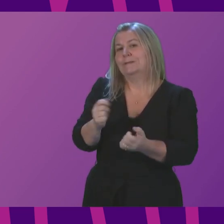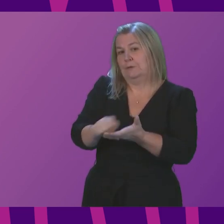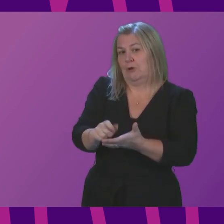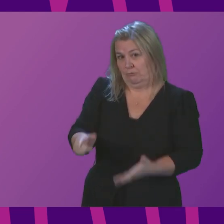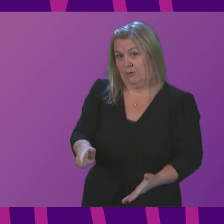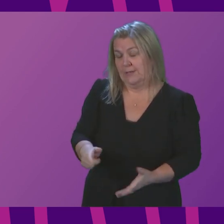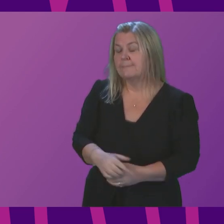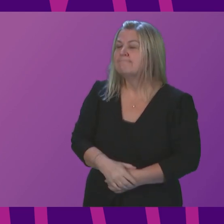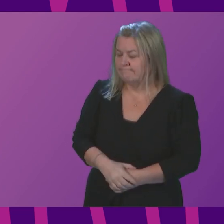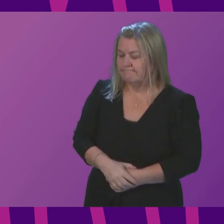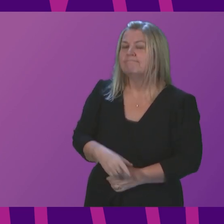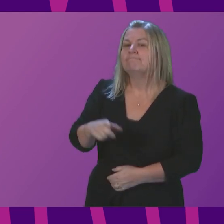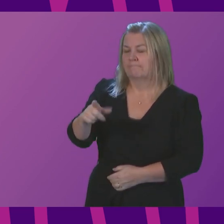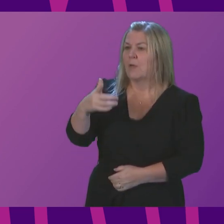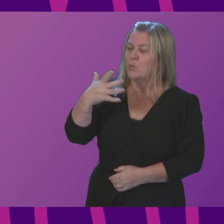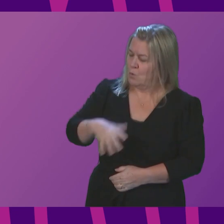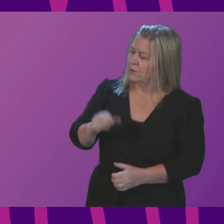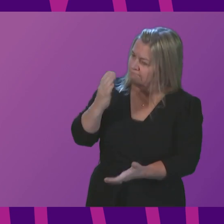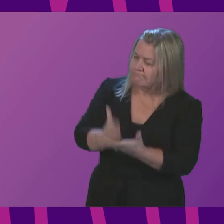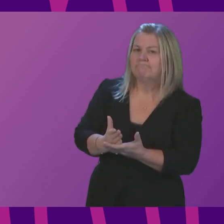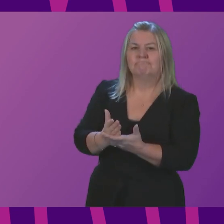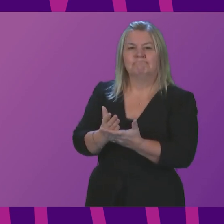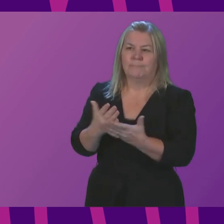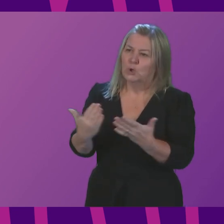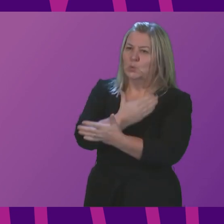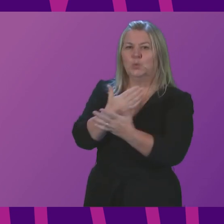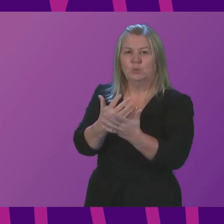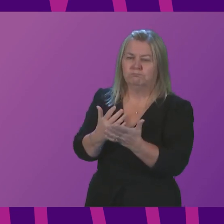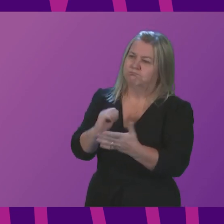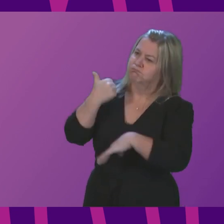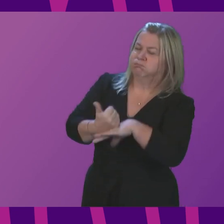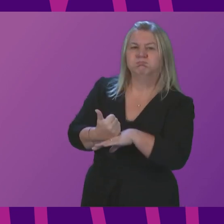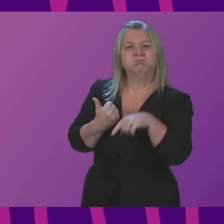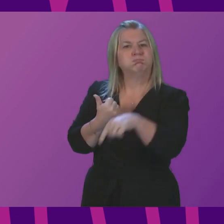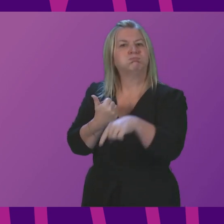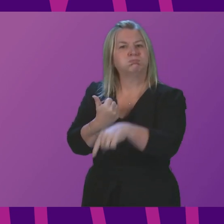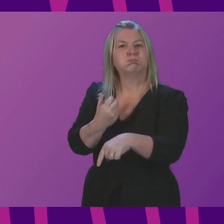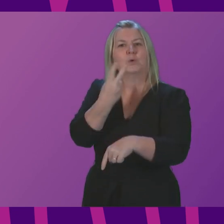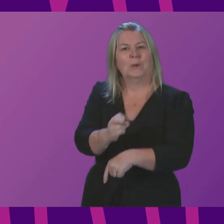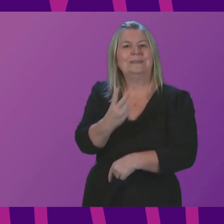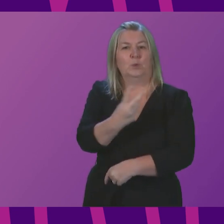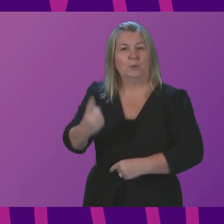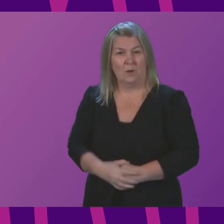to having a scheme up and running by November 2021. With one week to go, will that promise